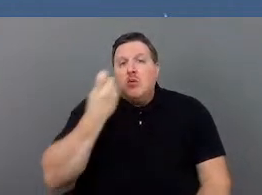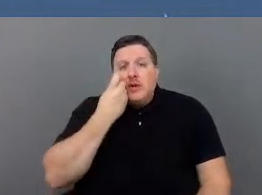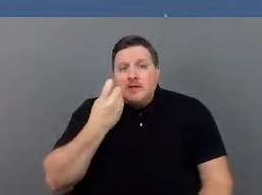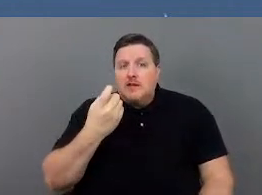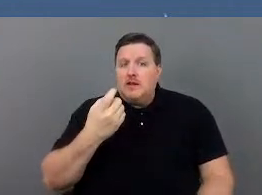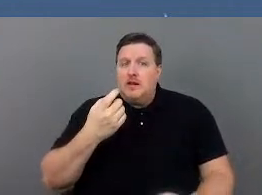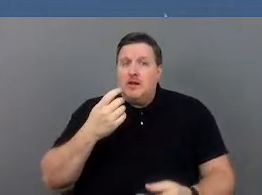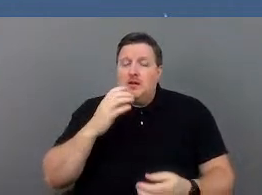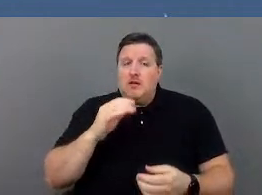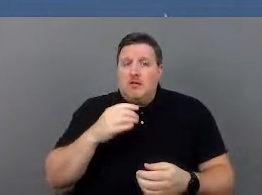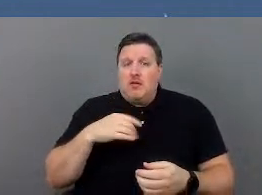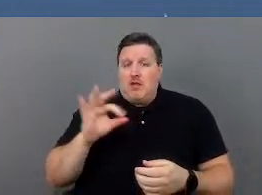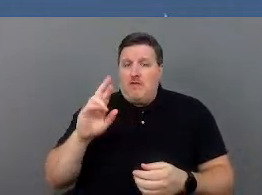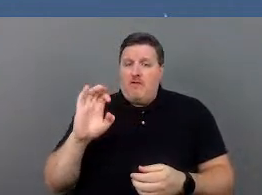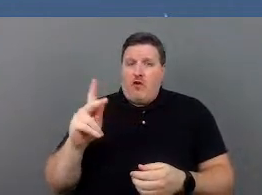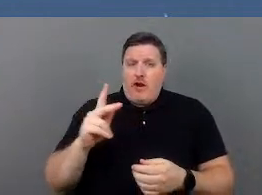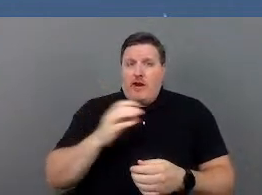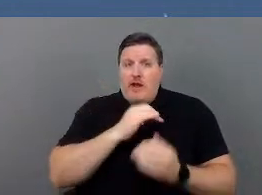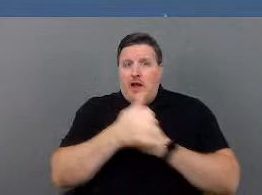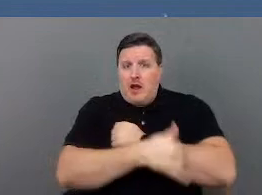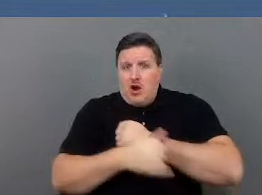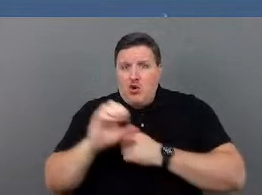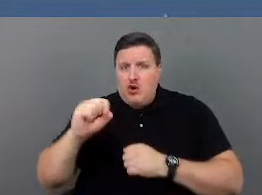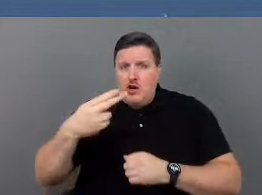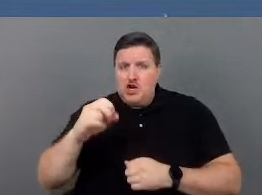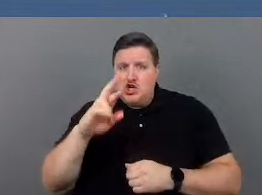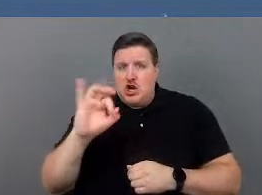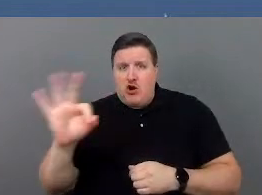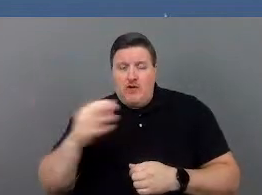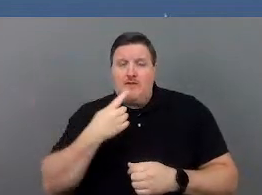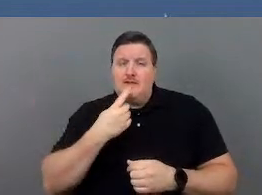RECENTLY WRIGHT COUNTY SHERIFF WAS QUOTED AS STATING, FROM THE TOP DOWN MPD NEEDS AN OVERHAUL.